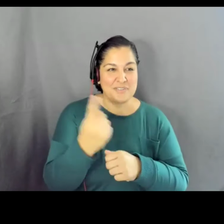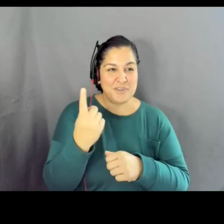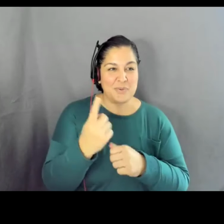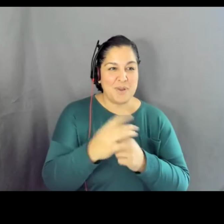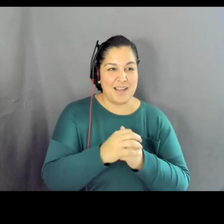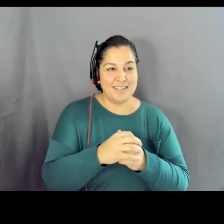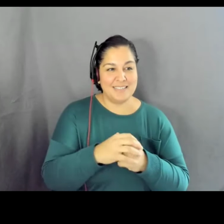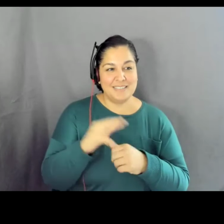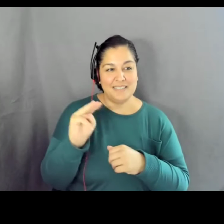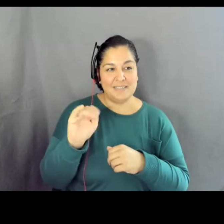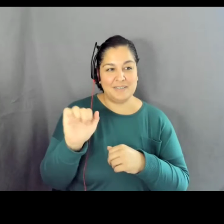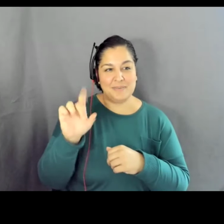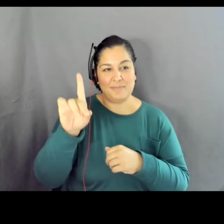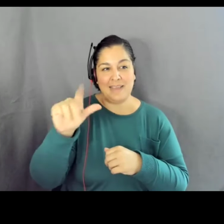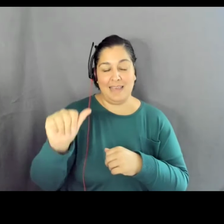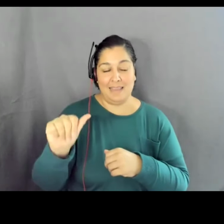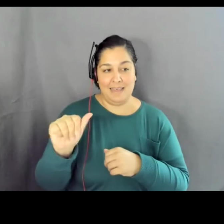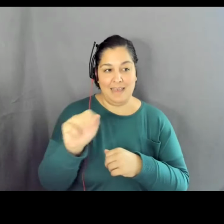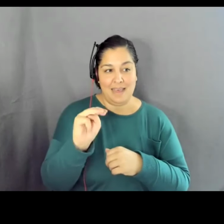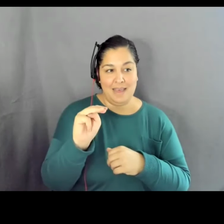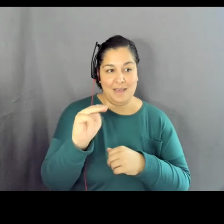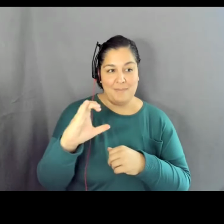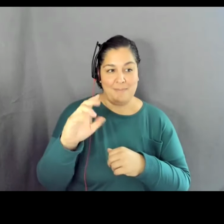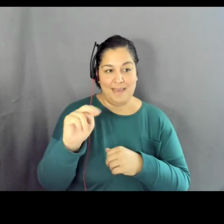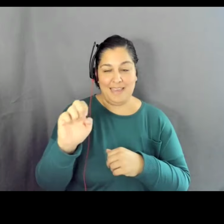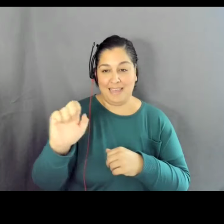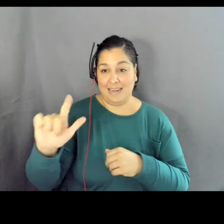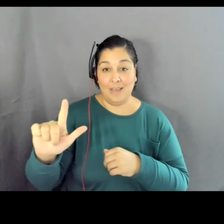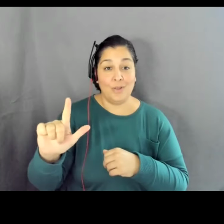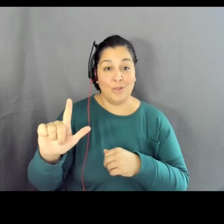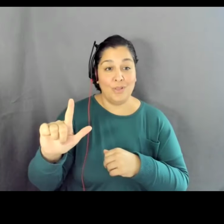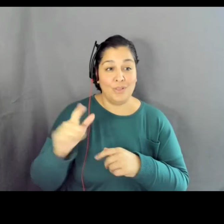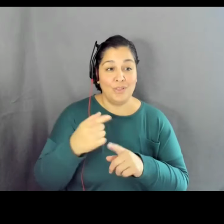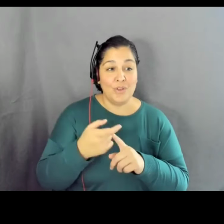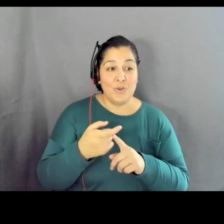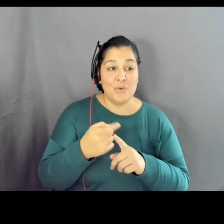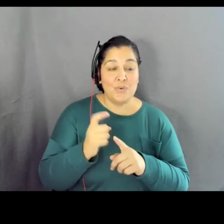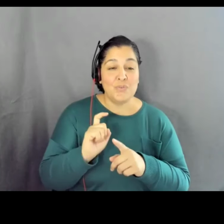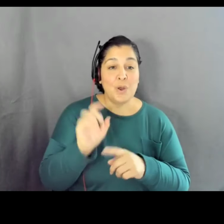Meida McNeal coming to you from, Chicago.